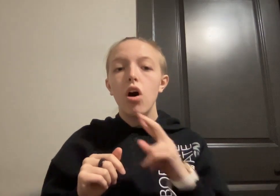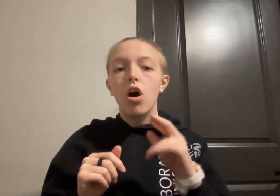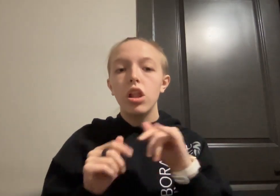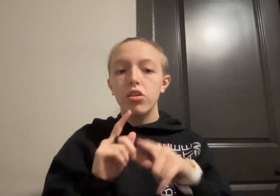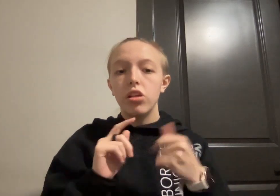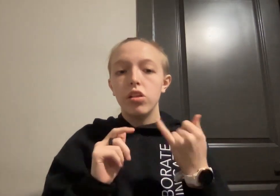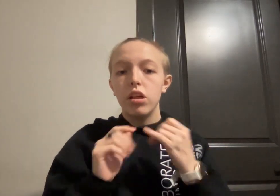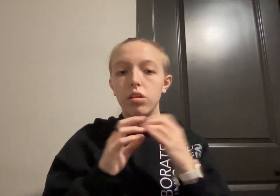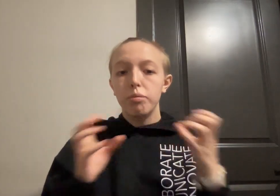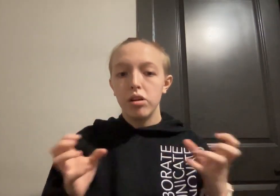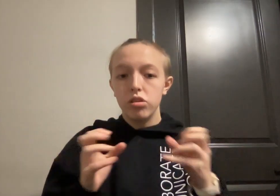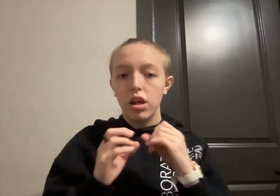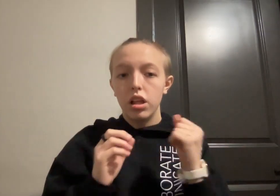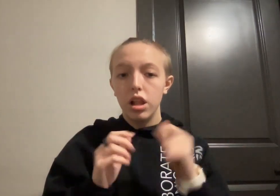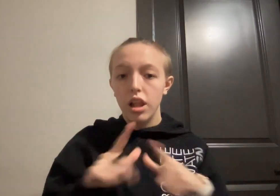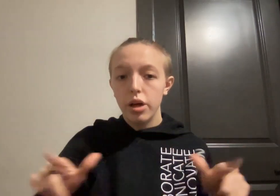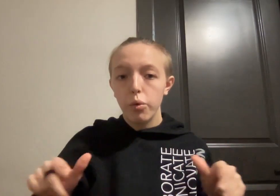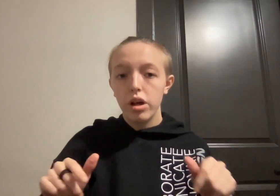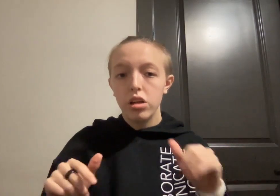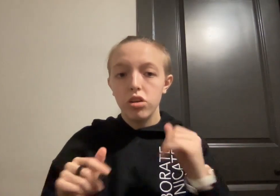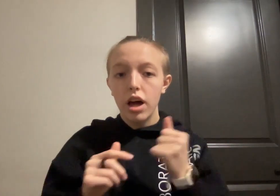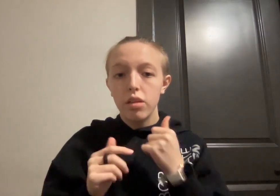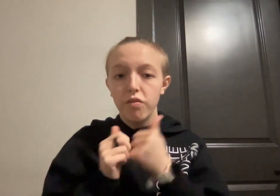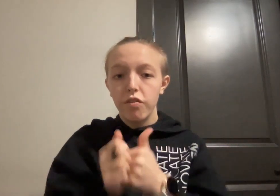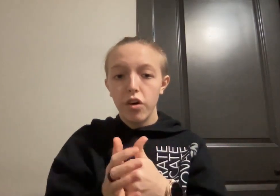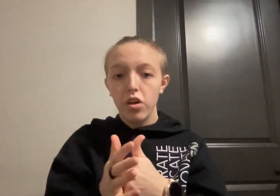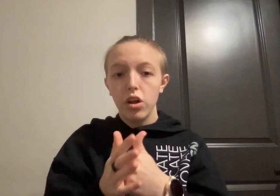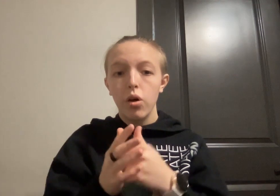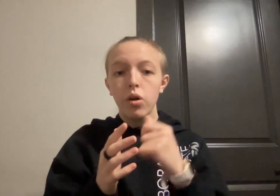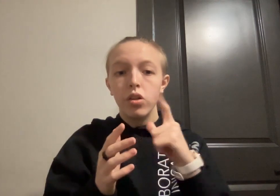are just as much a language age and follows